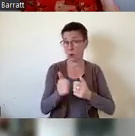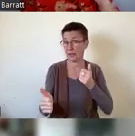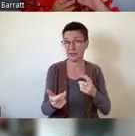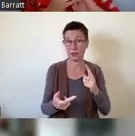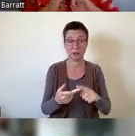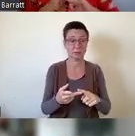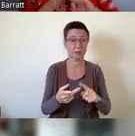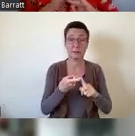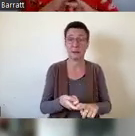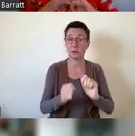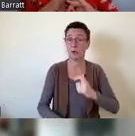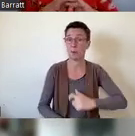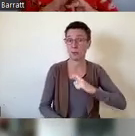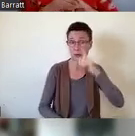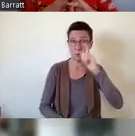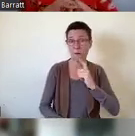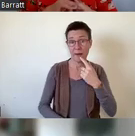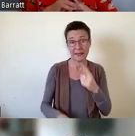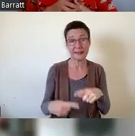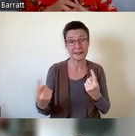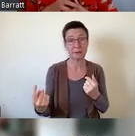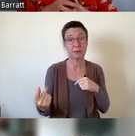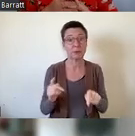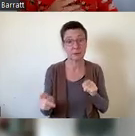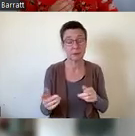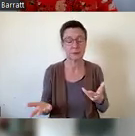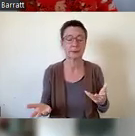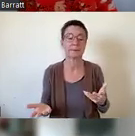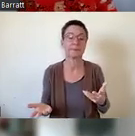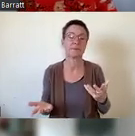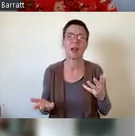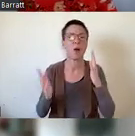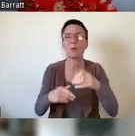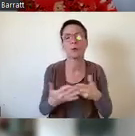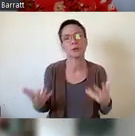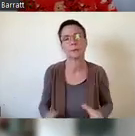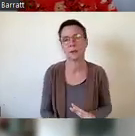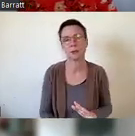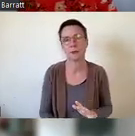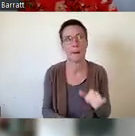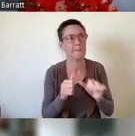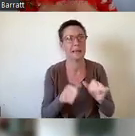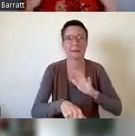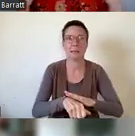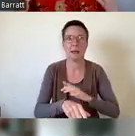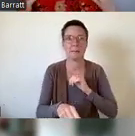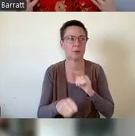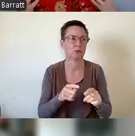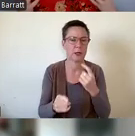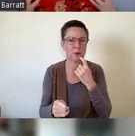Those two things won't be the same in terms of best time. I wouldn't worry too much about identifying this best time.